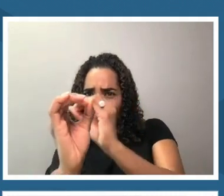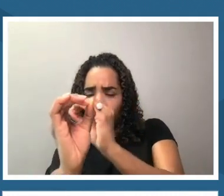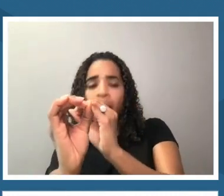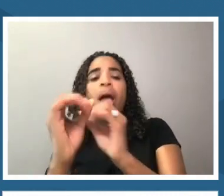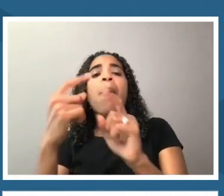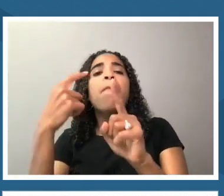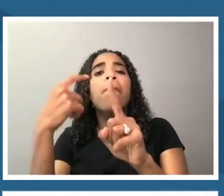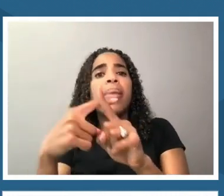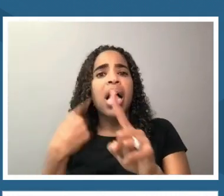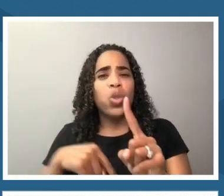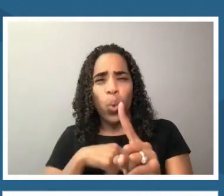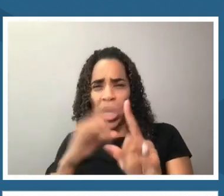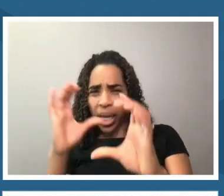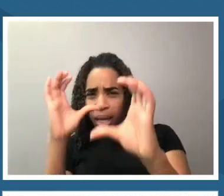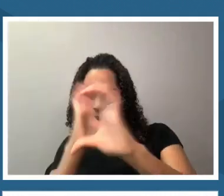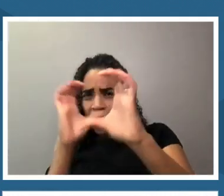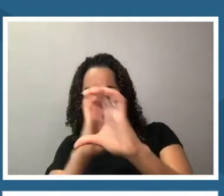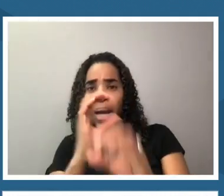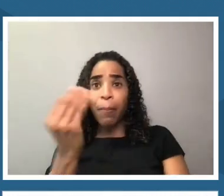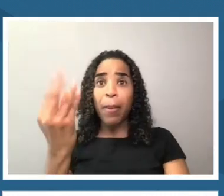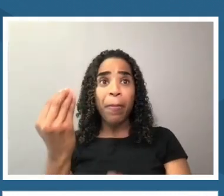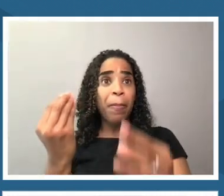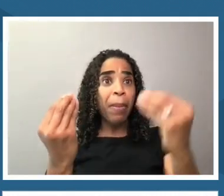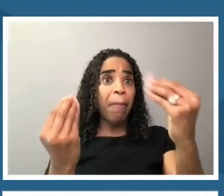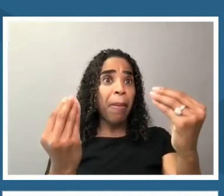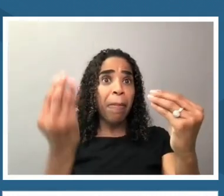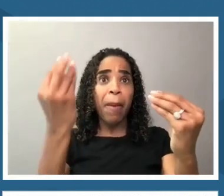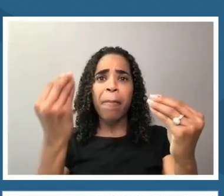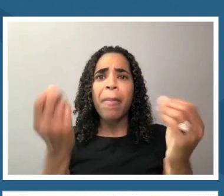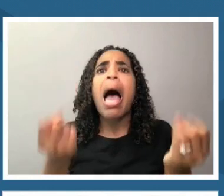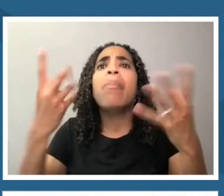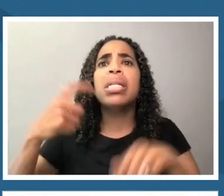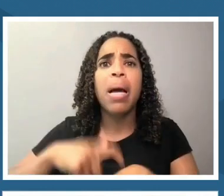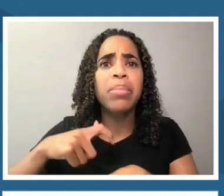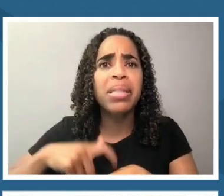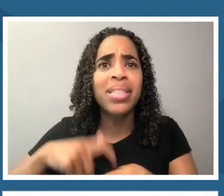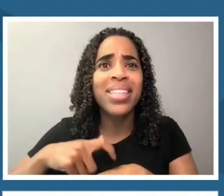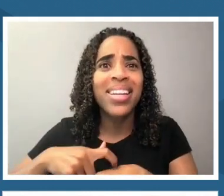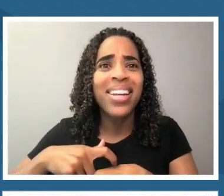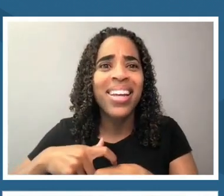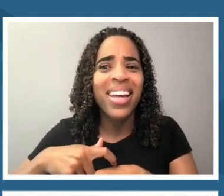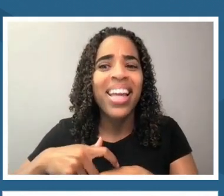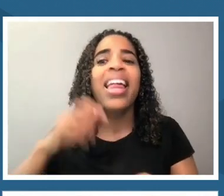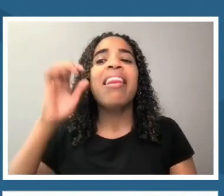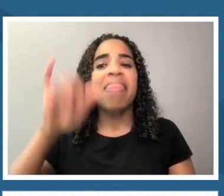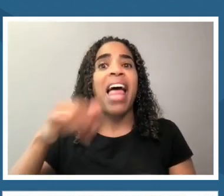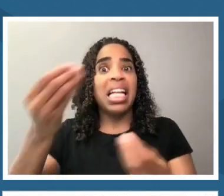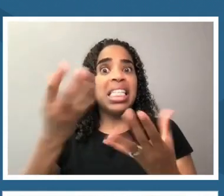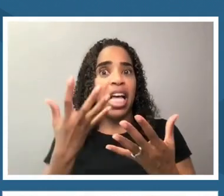those those little blips happen and that tells us basically how far away the